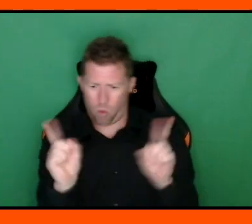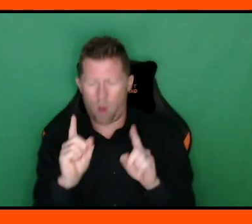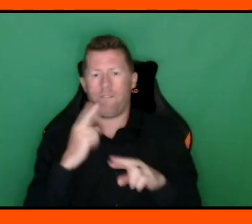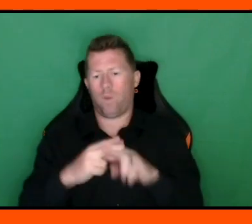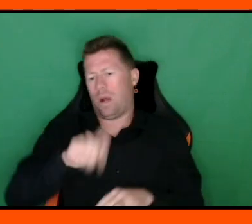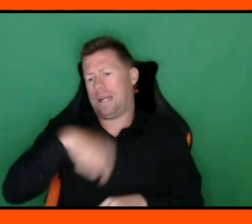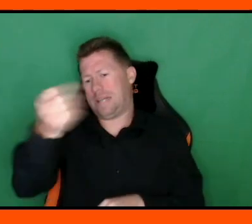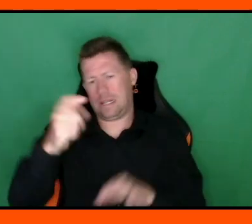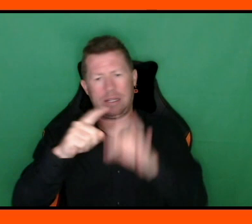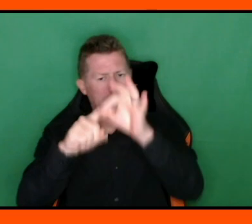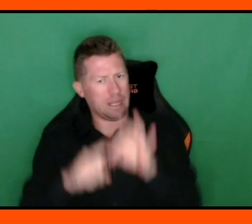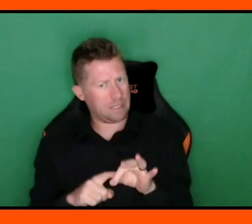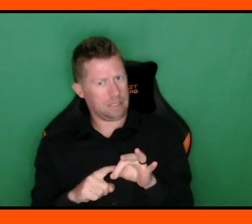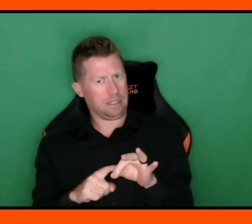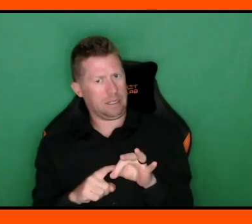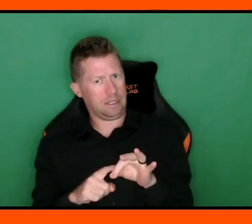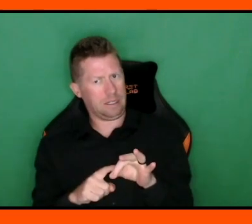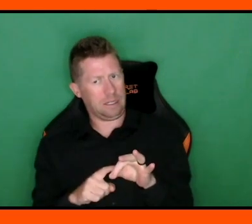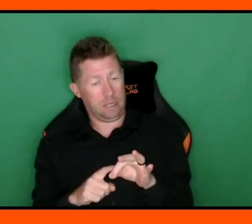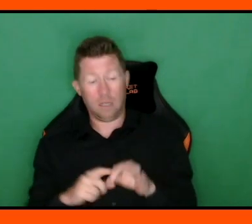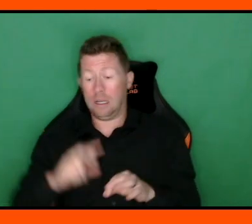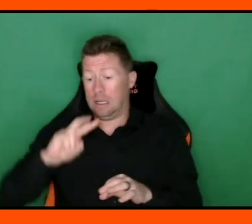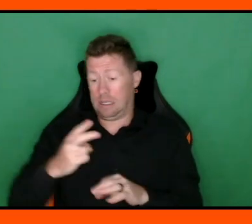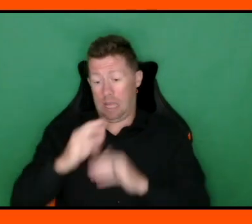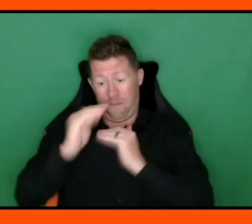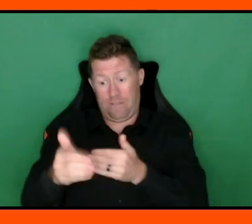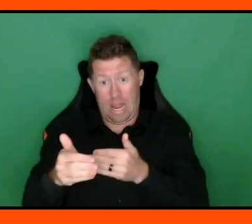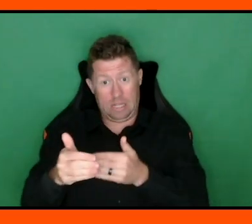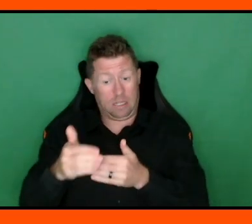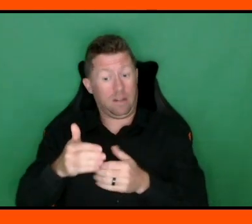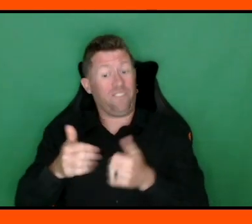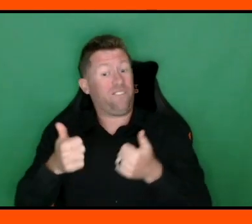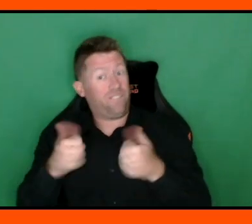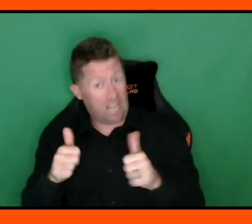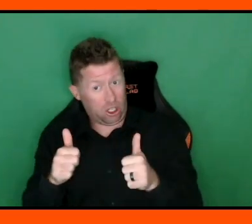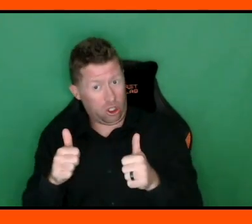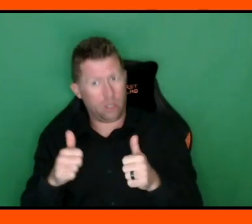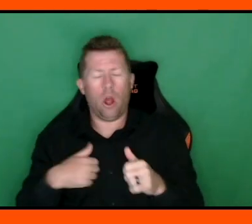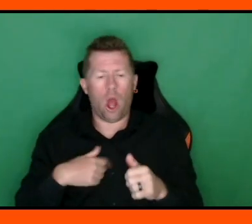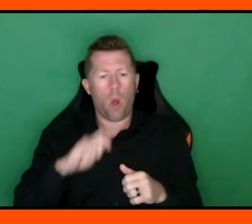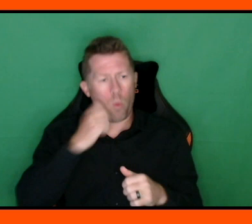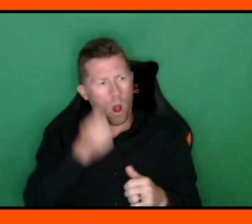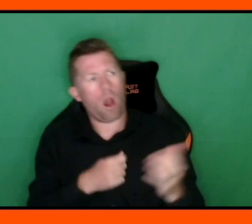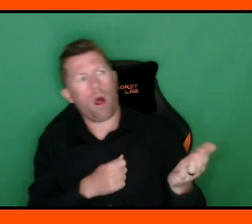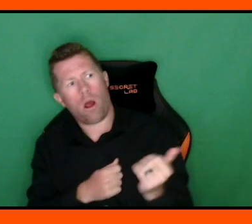Once that second phase of consultation closes we’ll continue to assess submissions against a set of assessment criteria